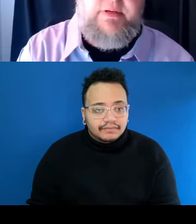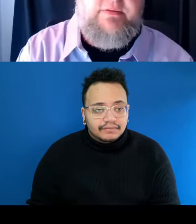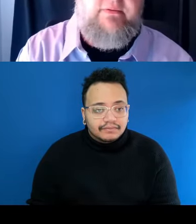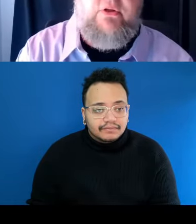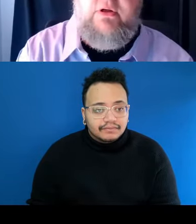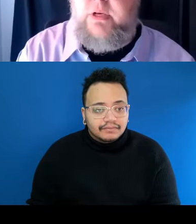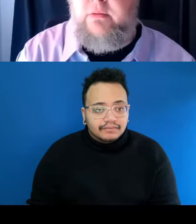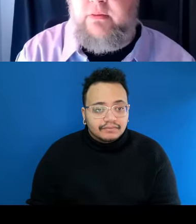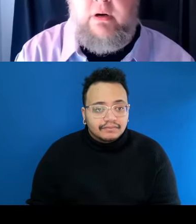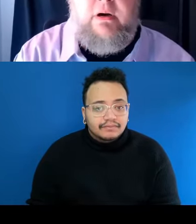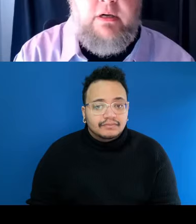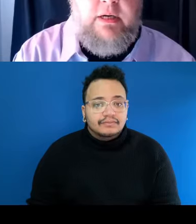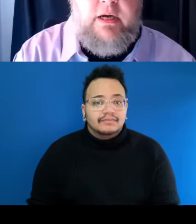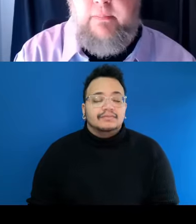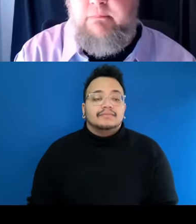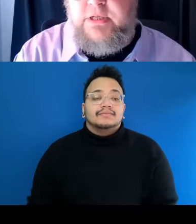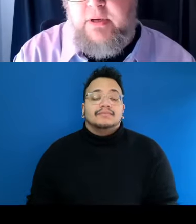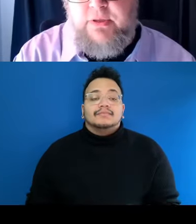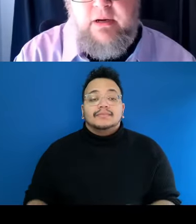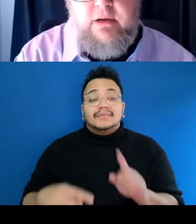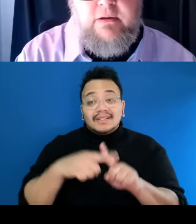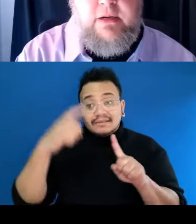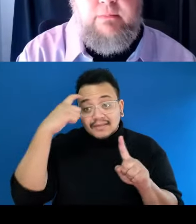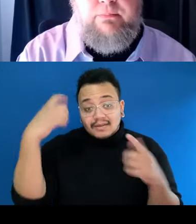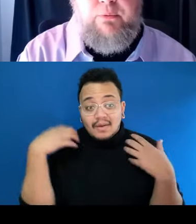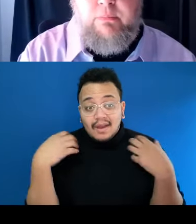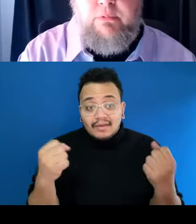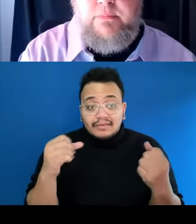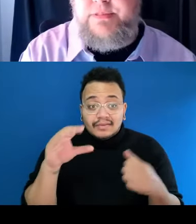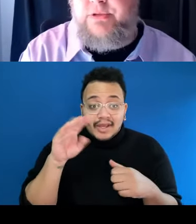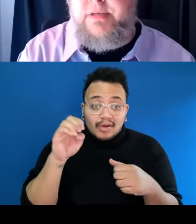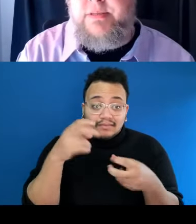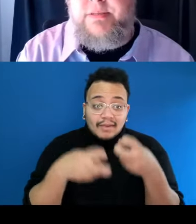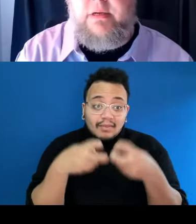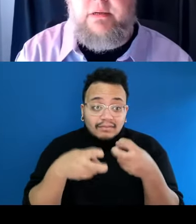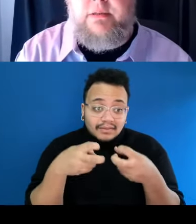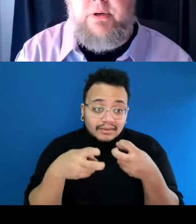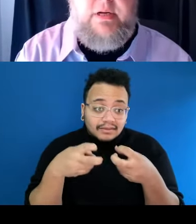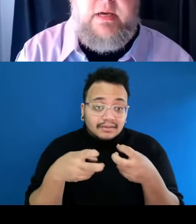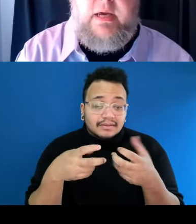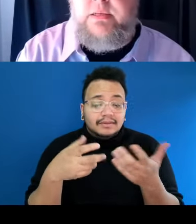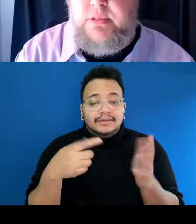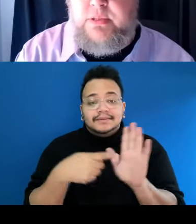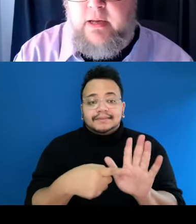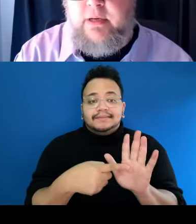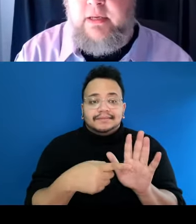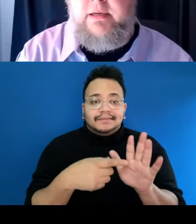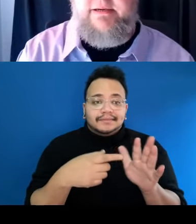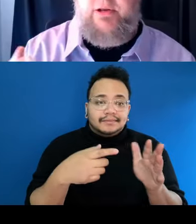that's being lifelong, we know that there are mental healthcare problems, such as depression, anxiety and suicidality.